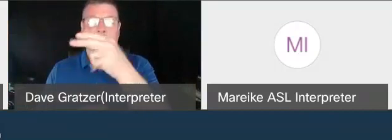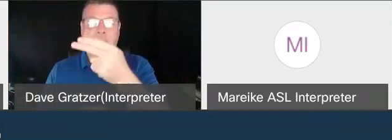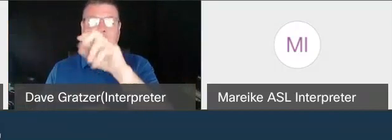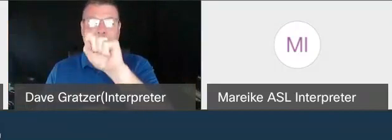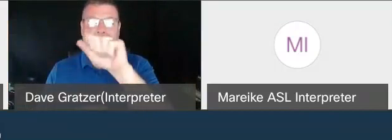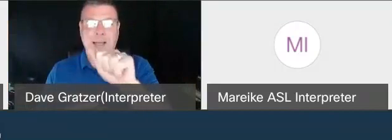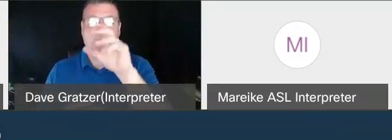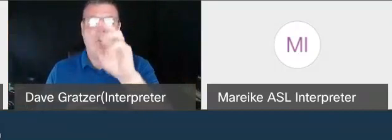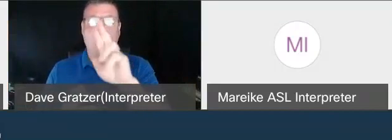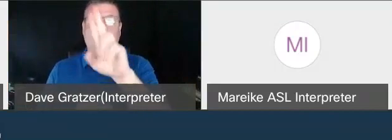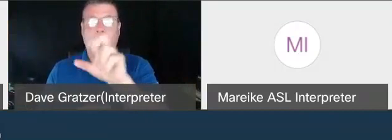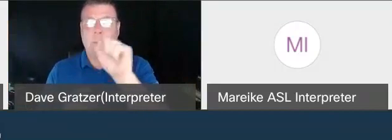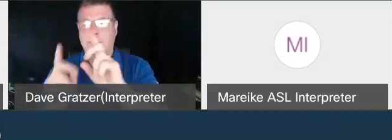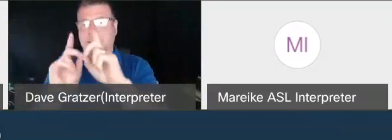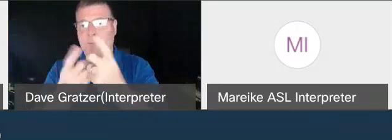or the U.S. Department of Health and Human Services."